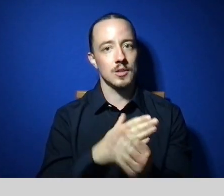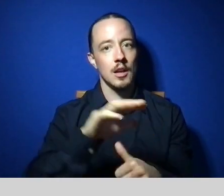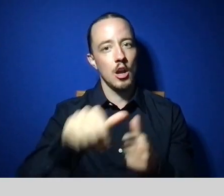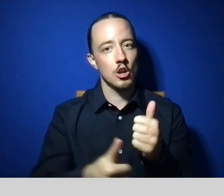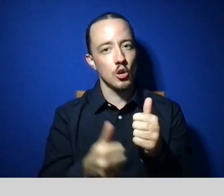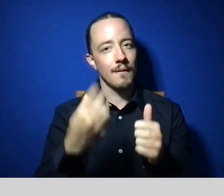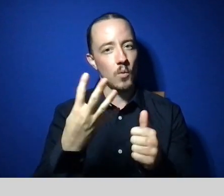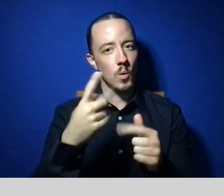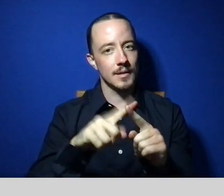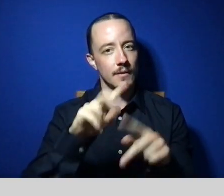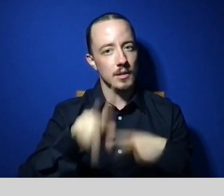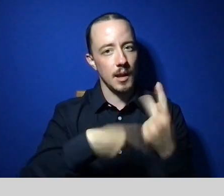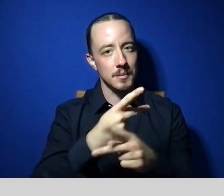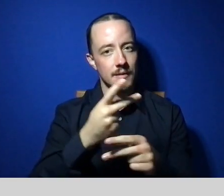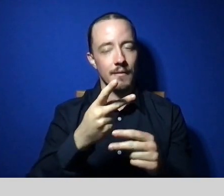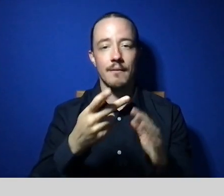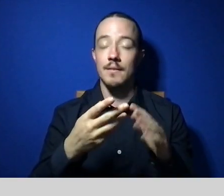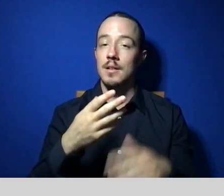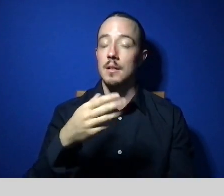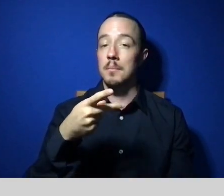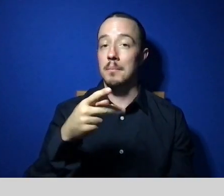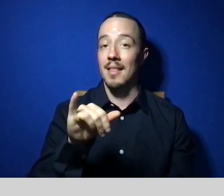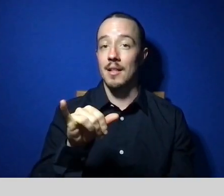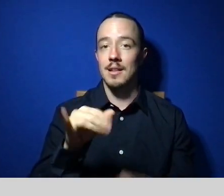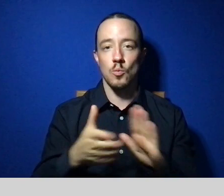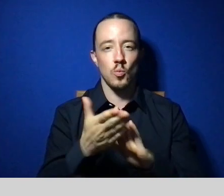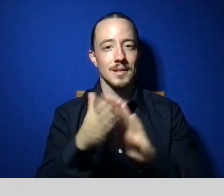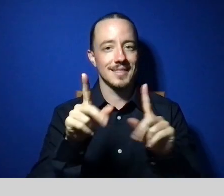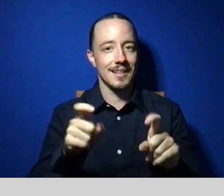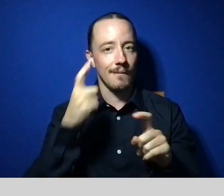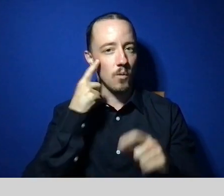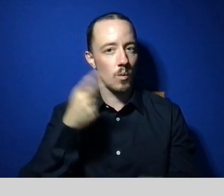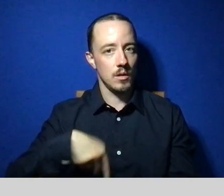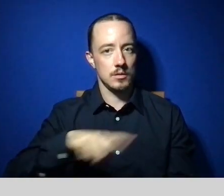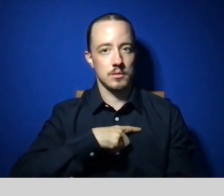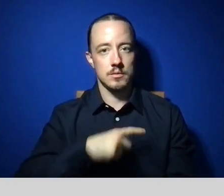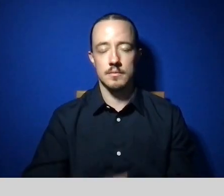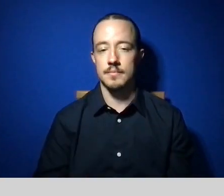loads that and runs those tests for us. So I can now do git add.github